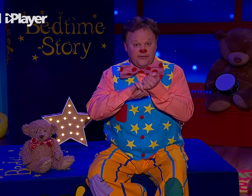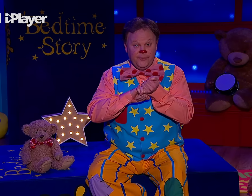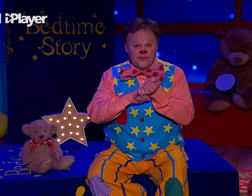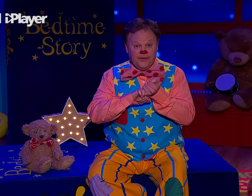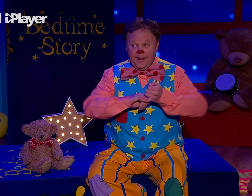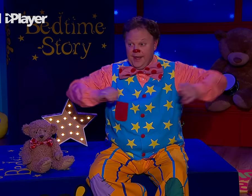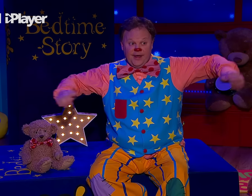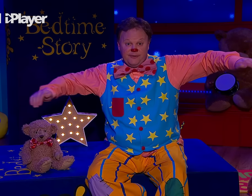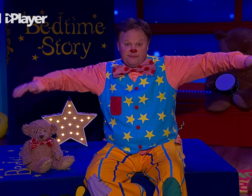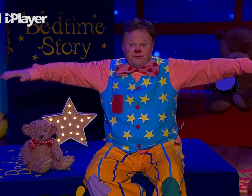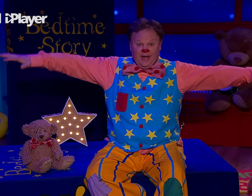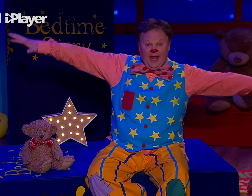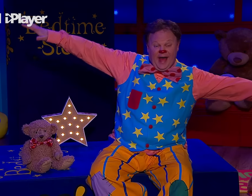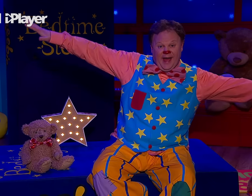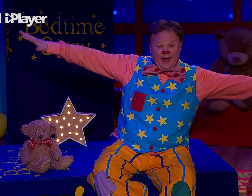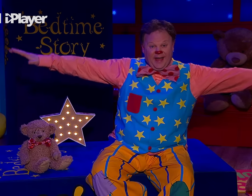susan flies